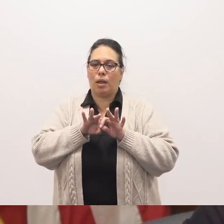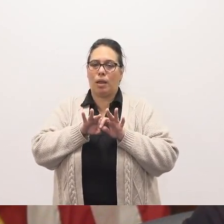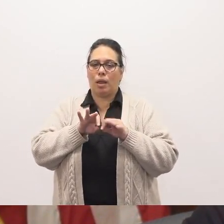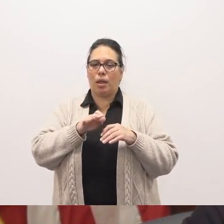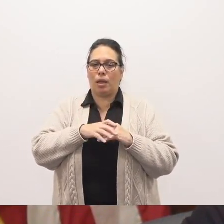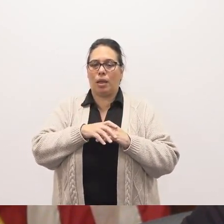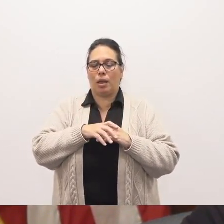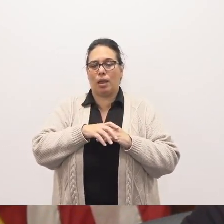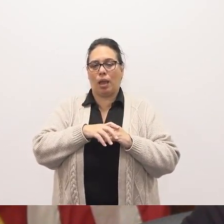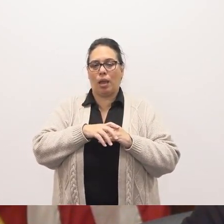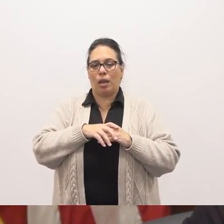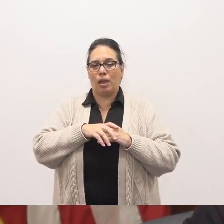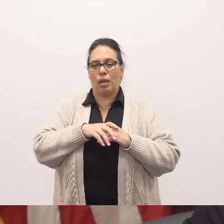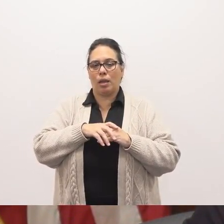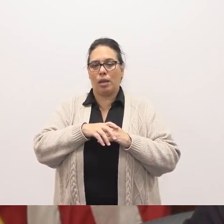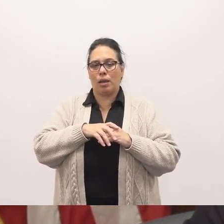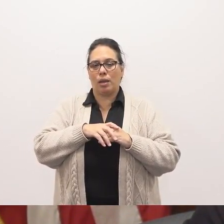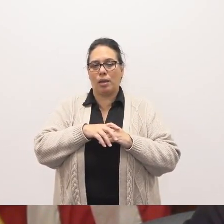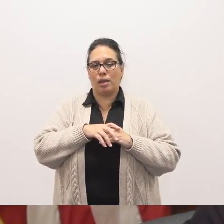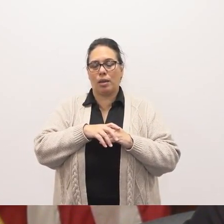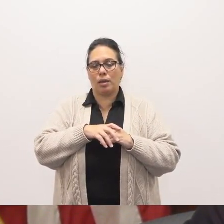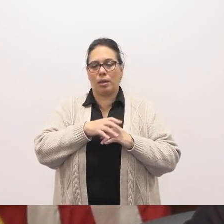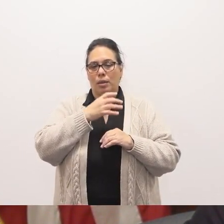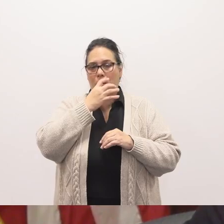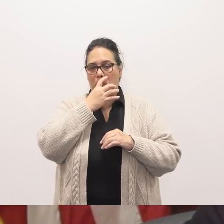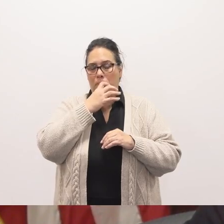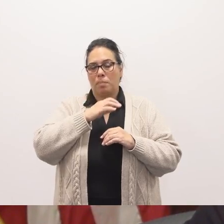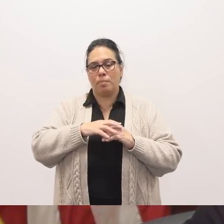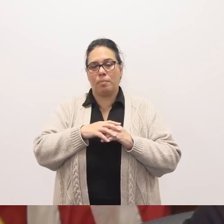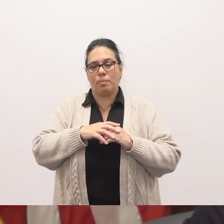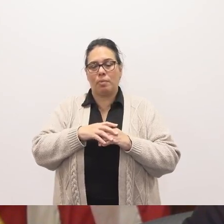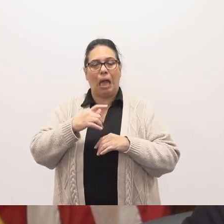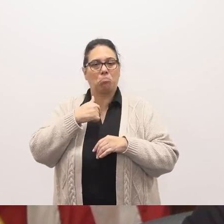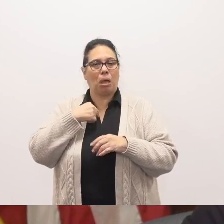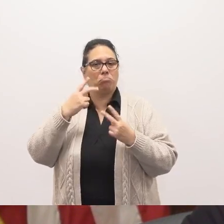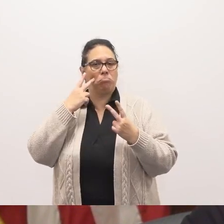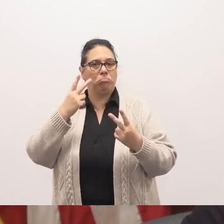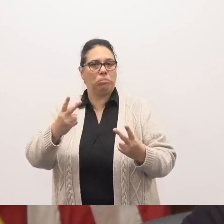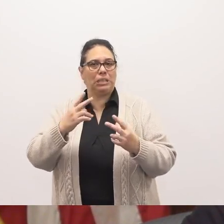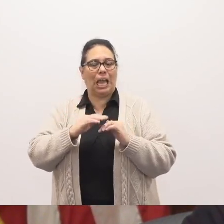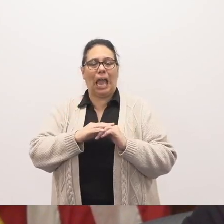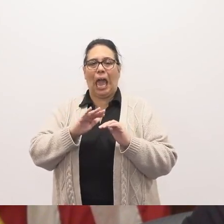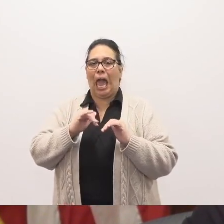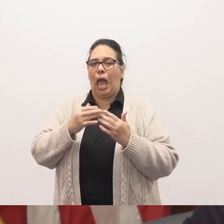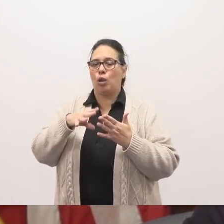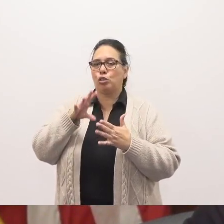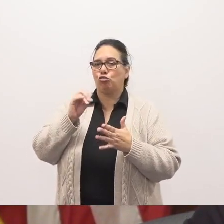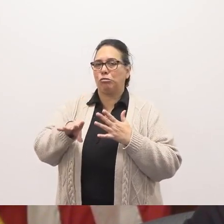to go to a couple in my high school careers and see how the students find their interests and really get